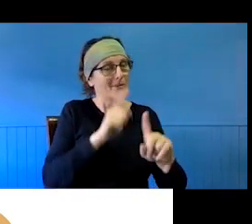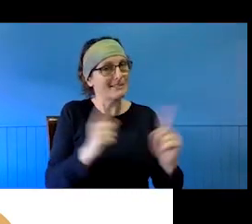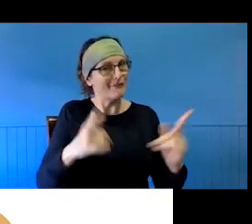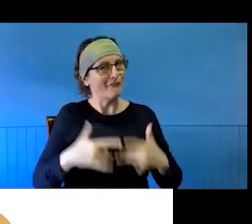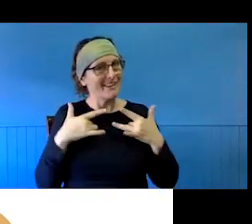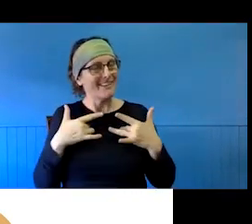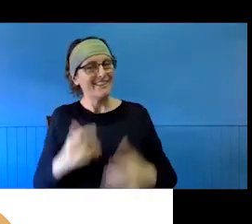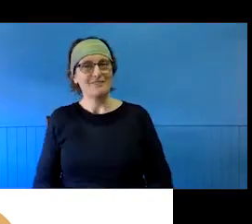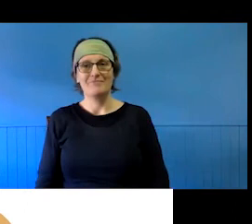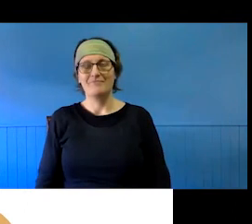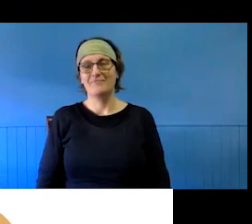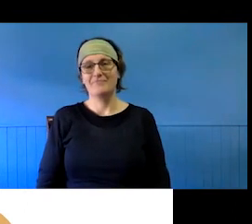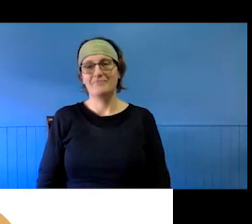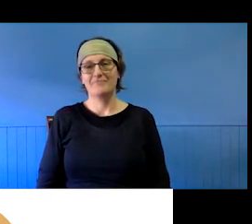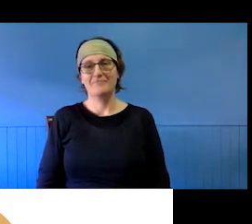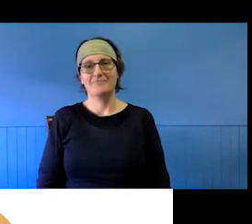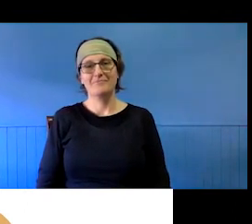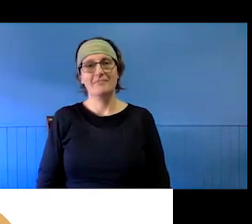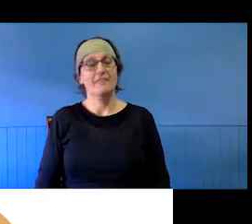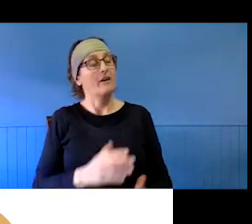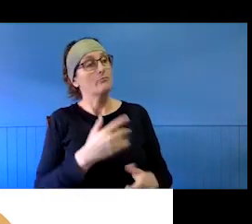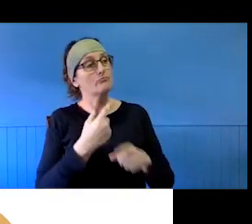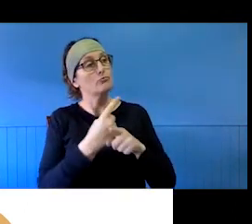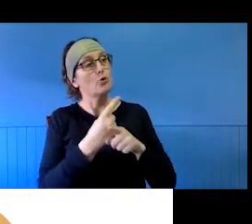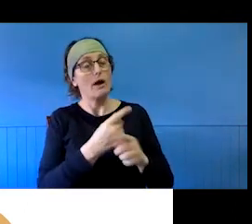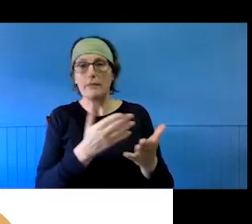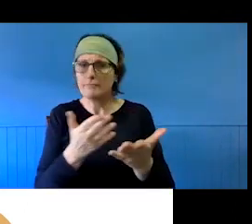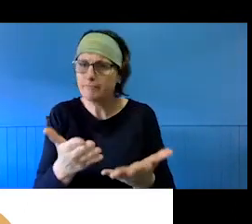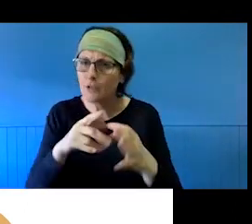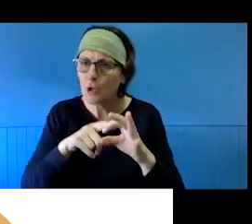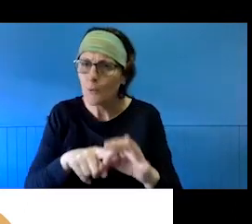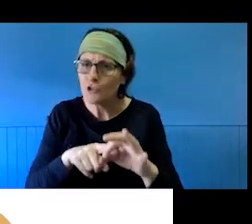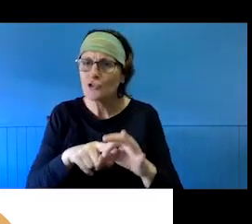and I ask you a question, perhaps, as I'm looking directly into the